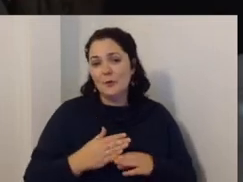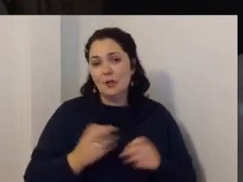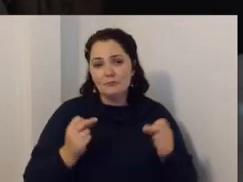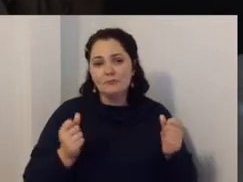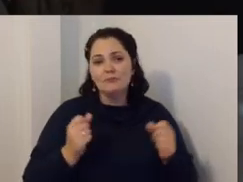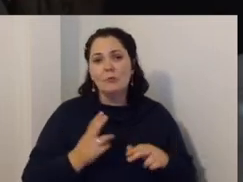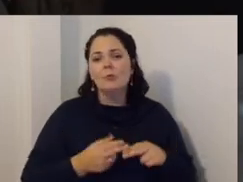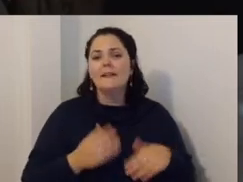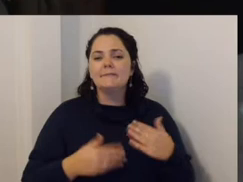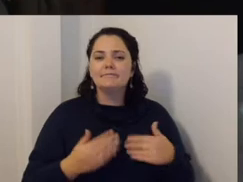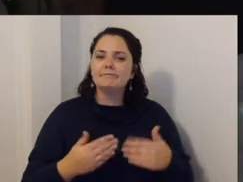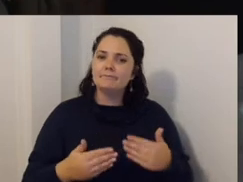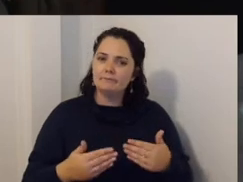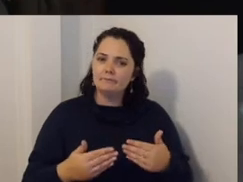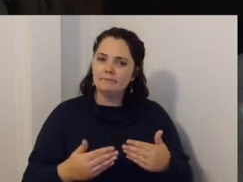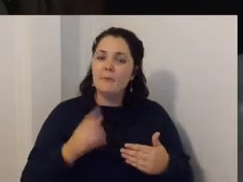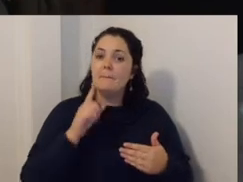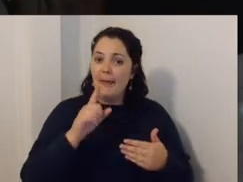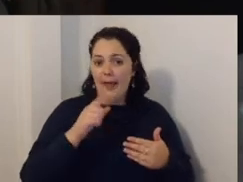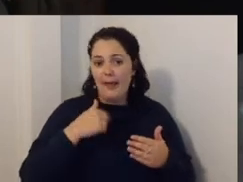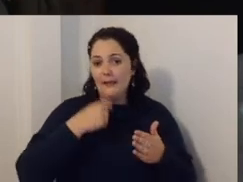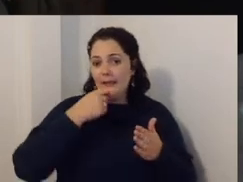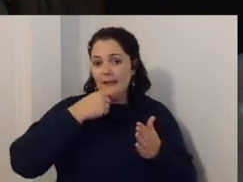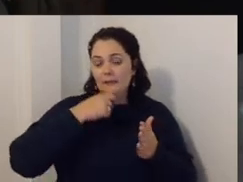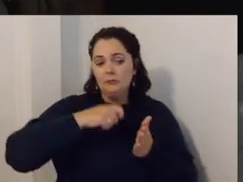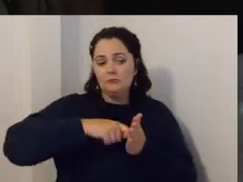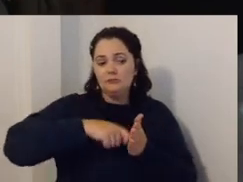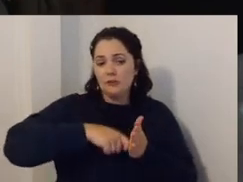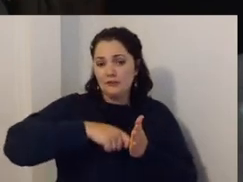the difference is I'm working quickly but with some pressure, with some weight